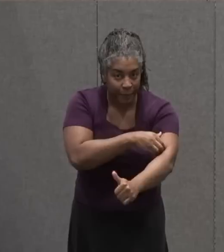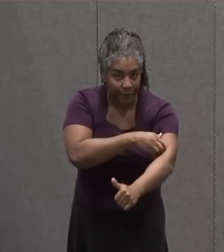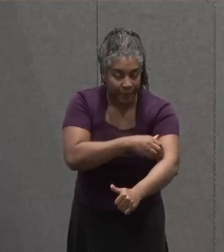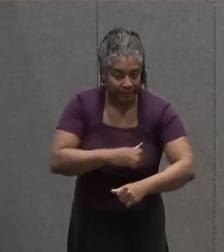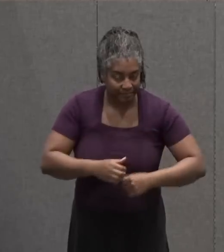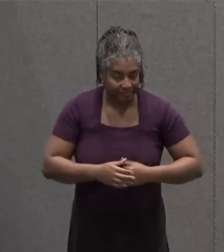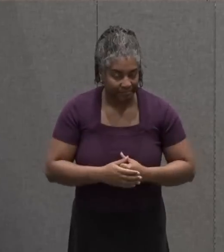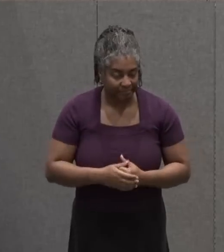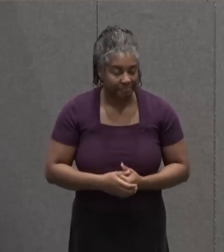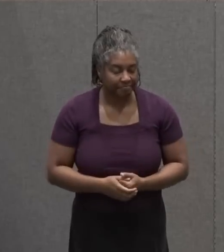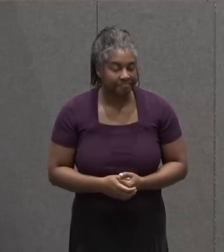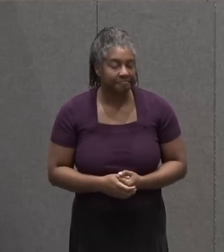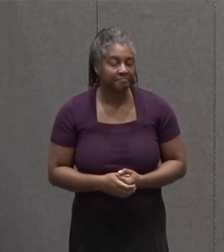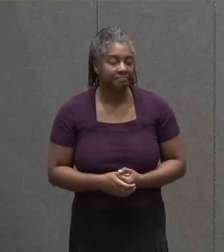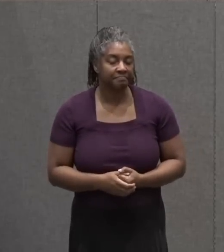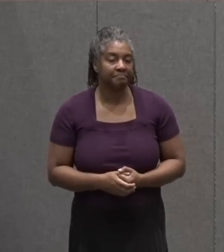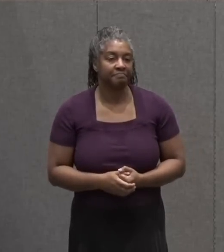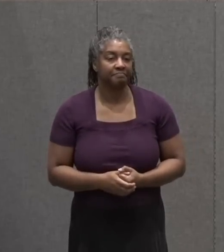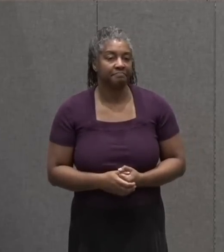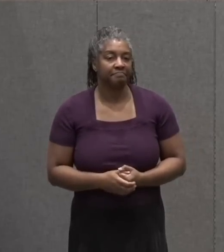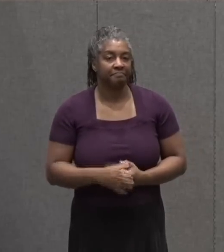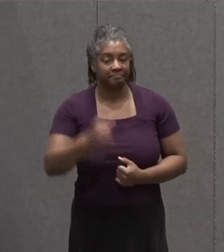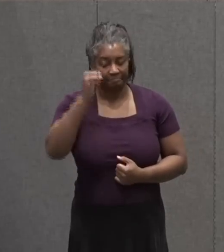So I want to show you three things.